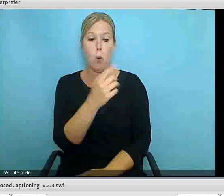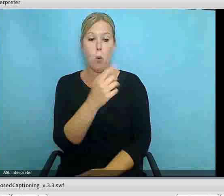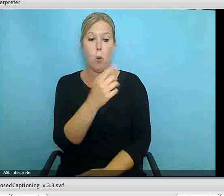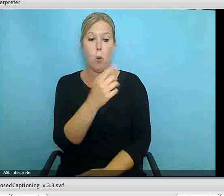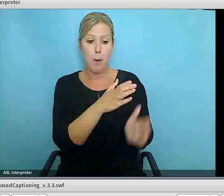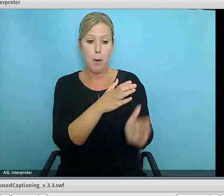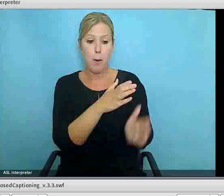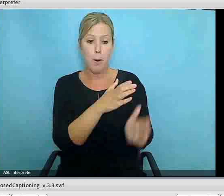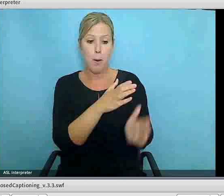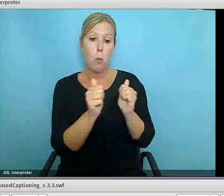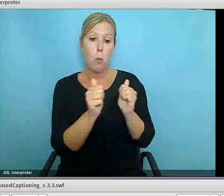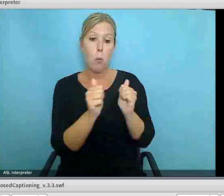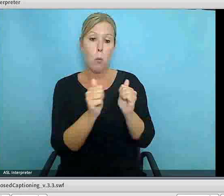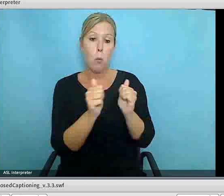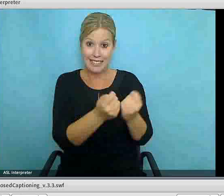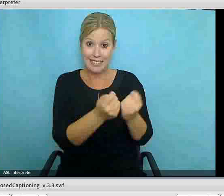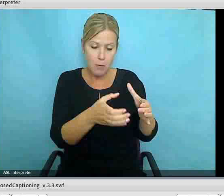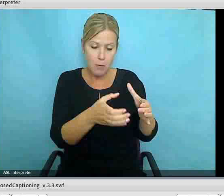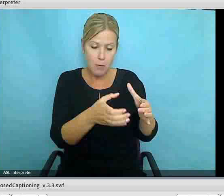about the hours of personal care services.